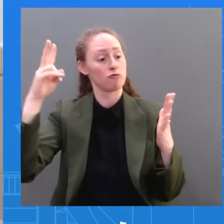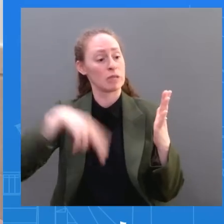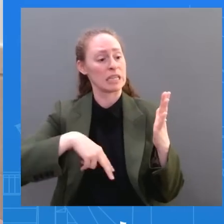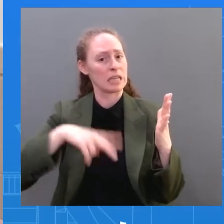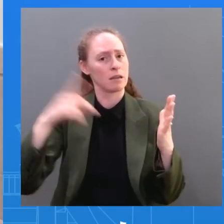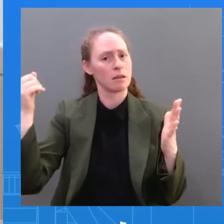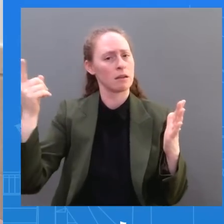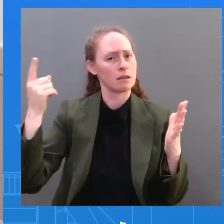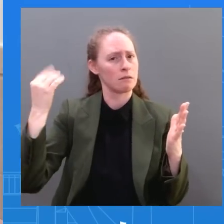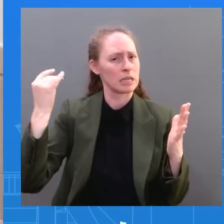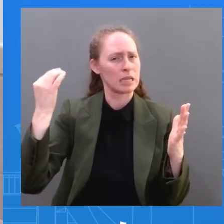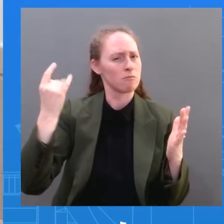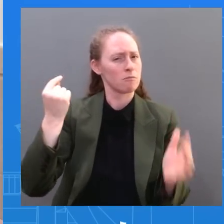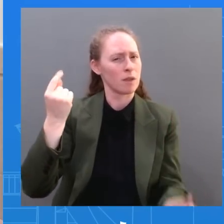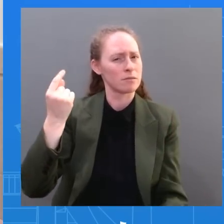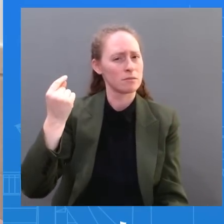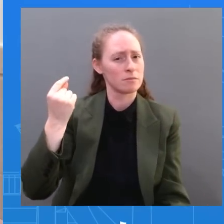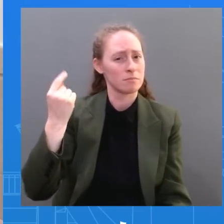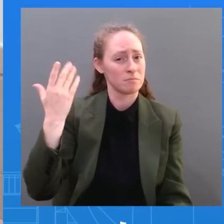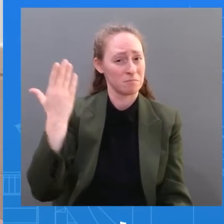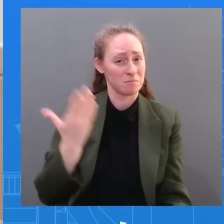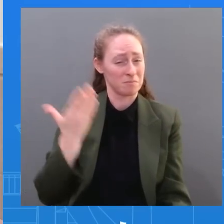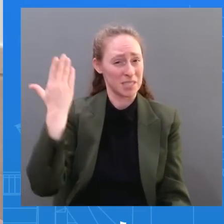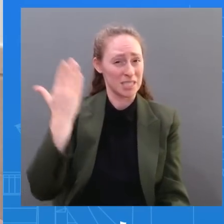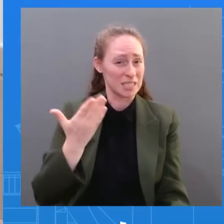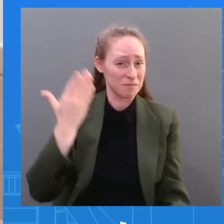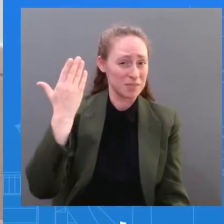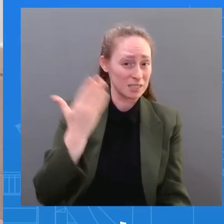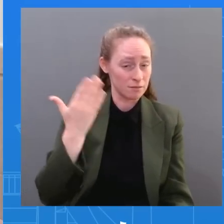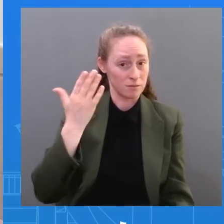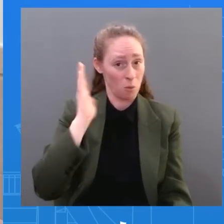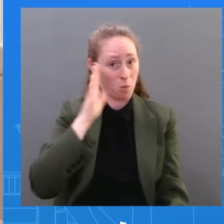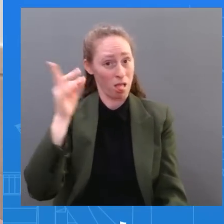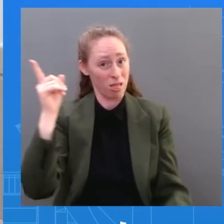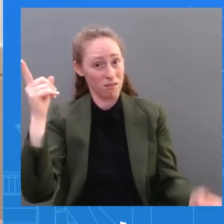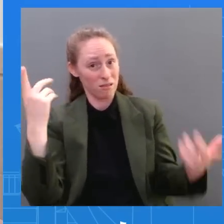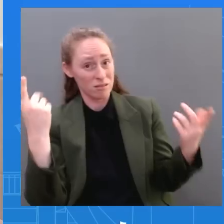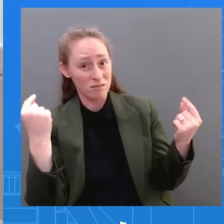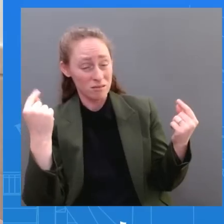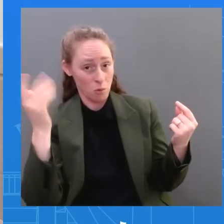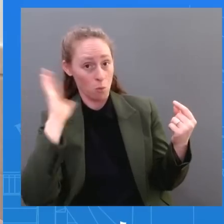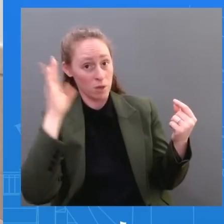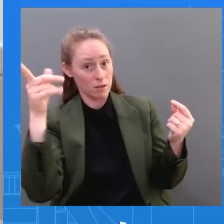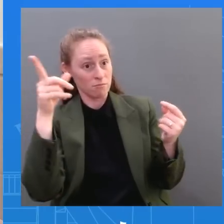back in a letter form or in some other way to Griner, if that is doable through channels,